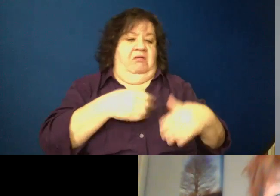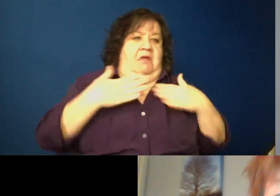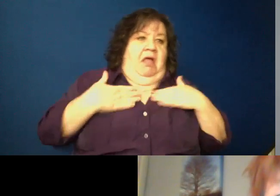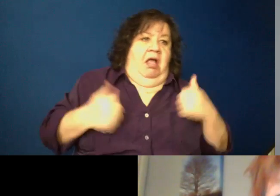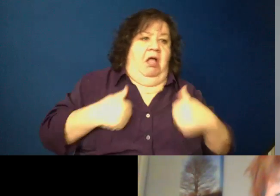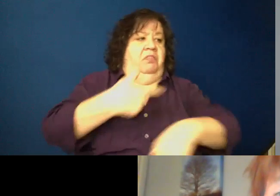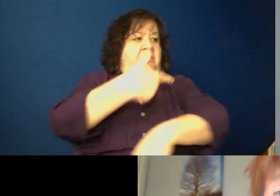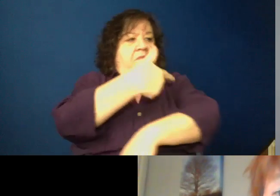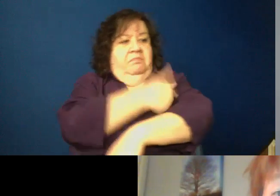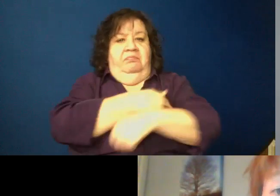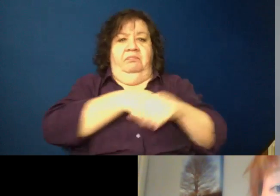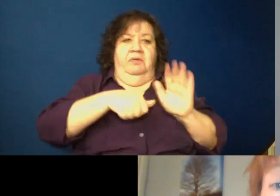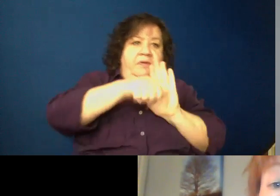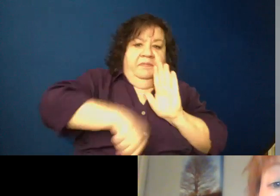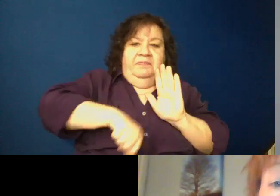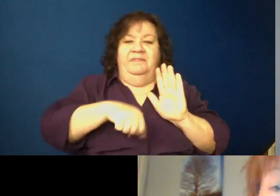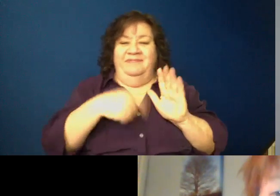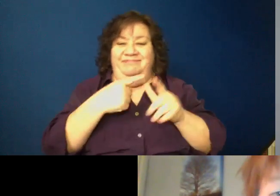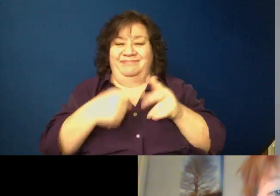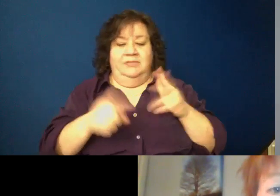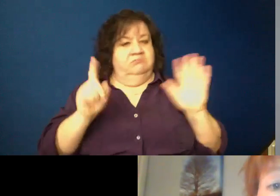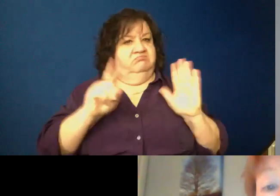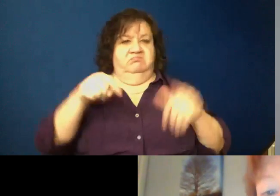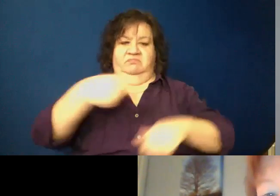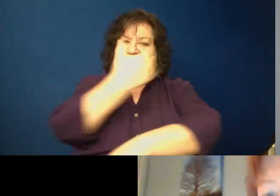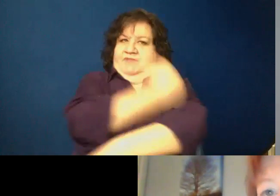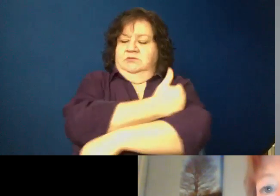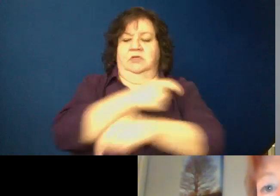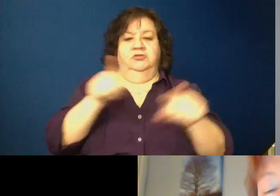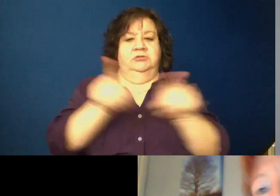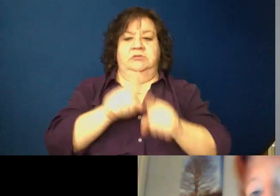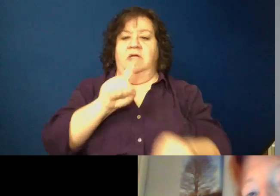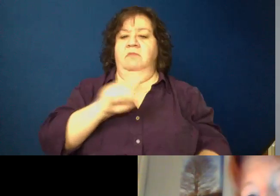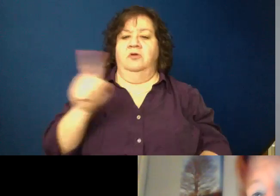disabilities and their organizations meaningfully participate in policy making so it would be